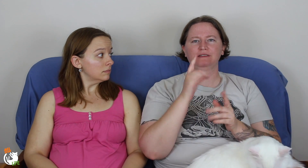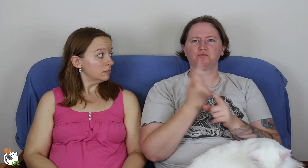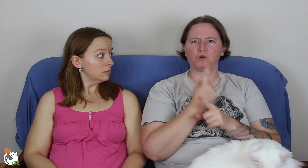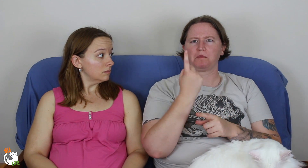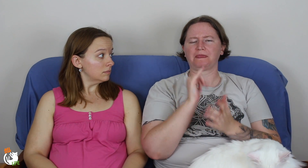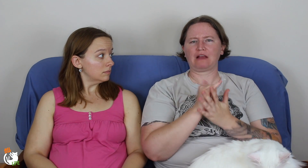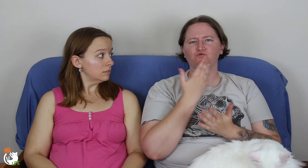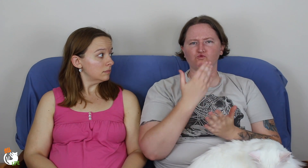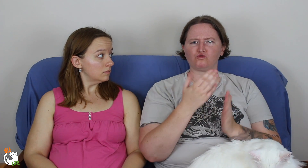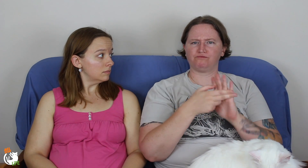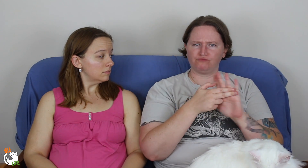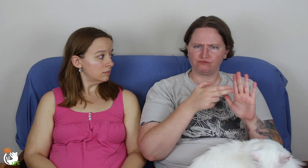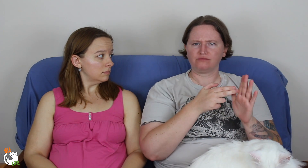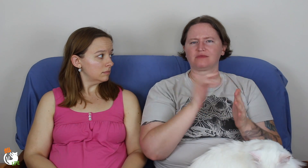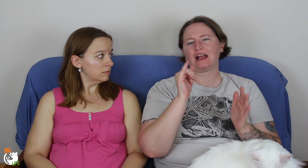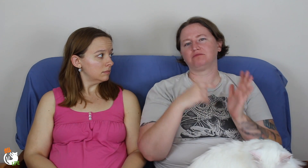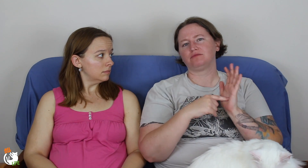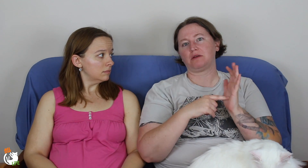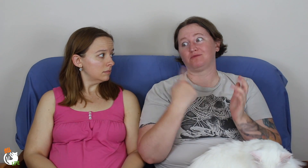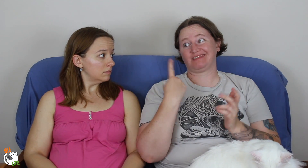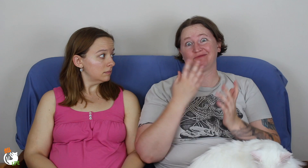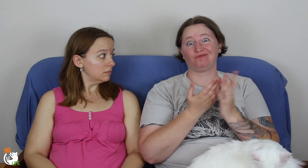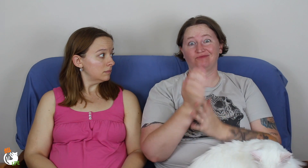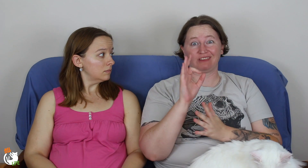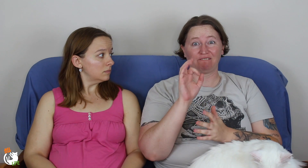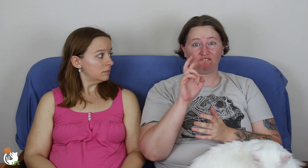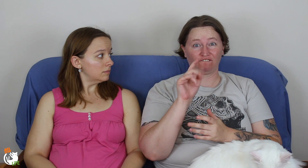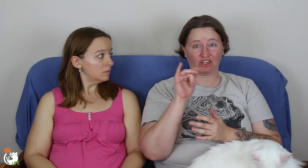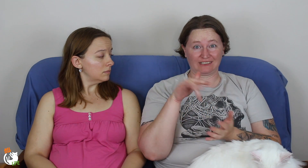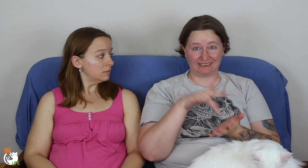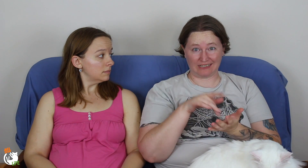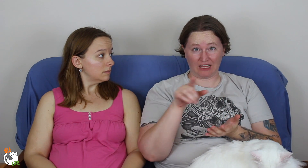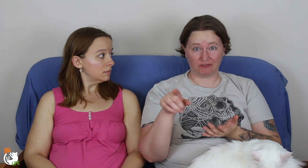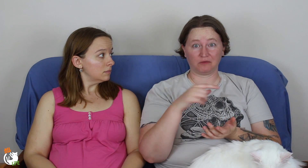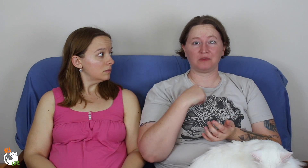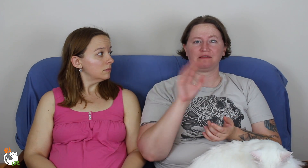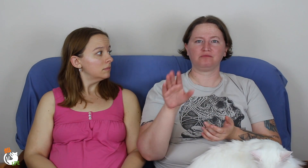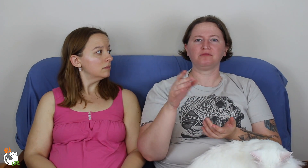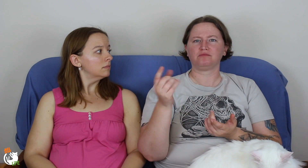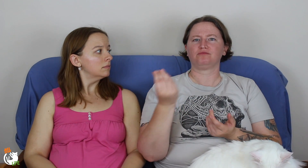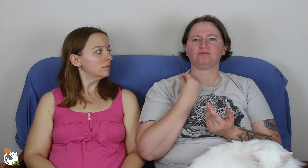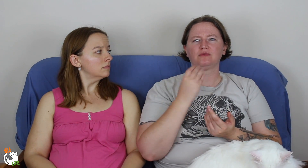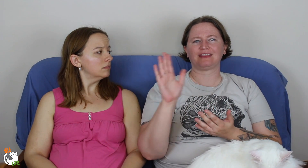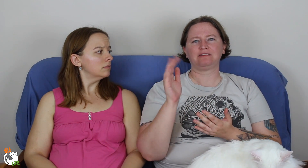We would suggest you pick the appropriate one that has a good reputation. Like for us, when we went through our fertility center,